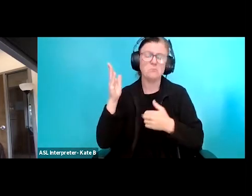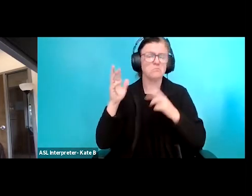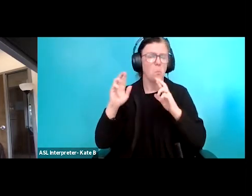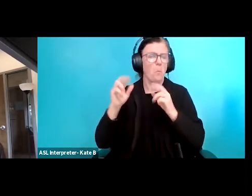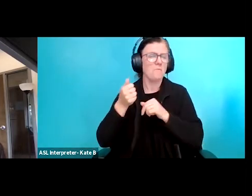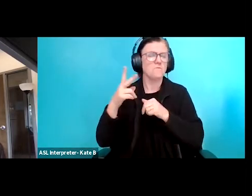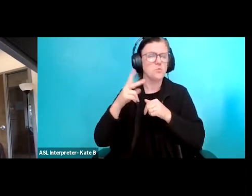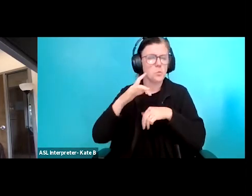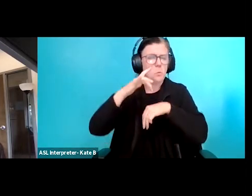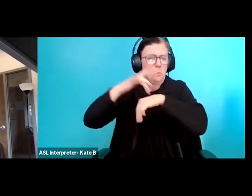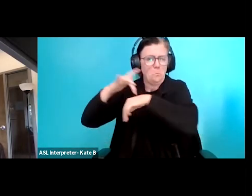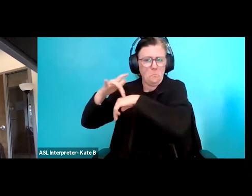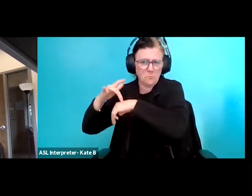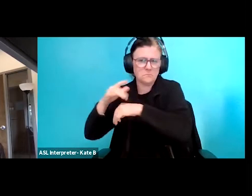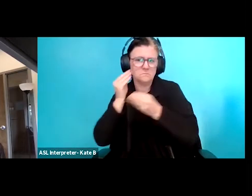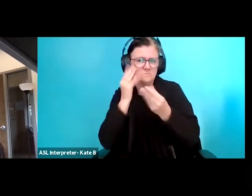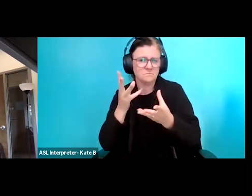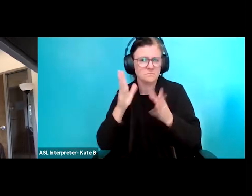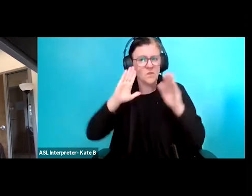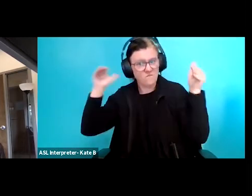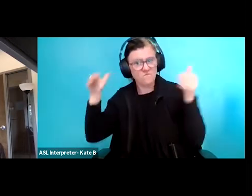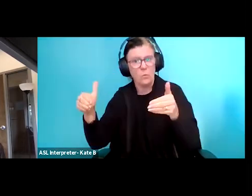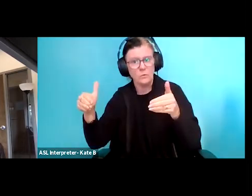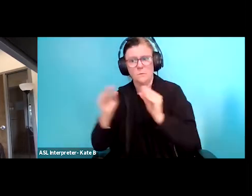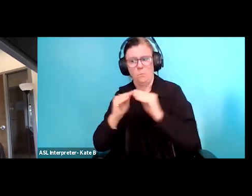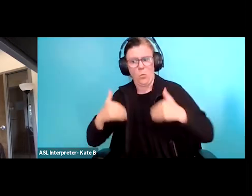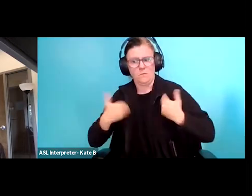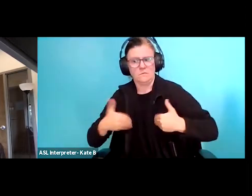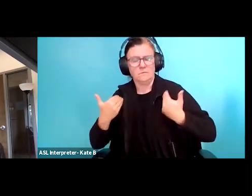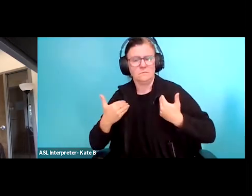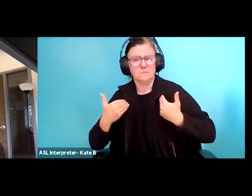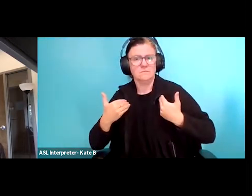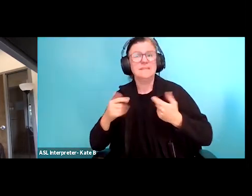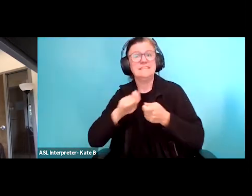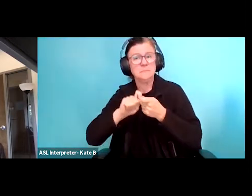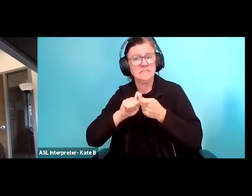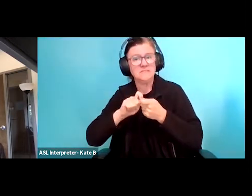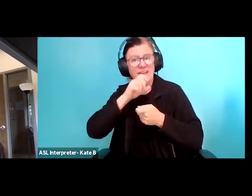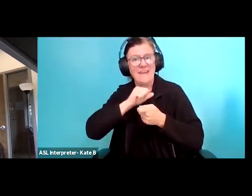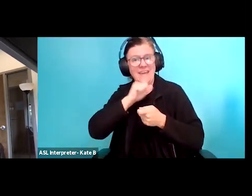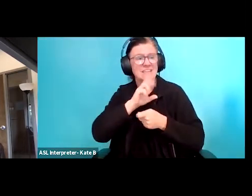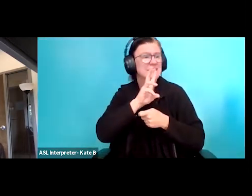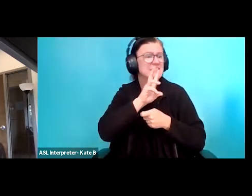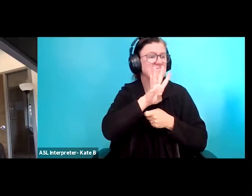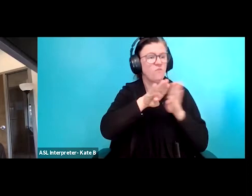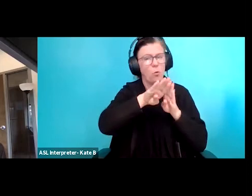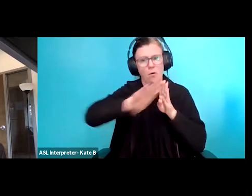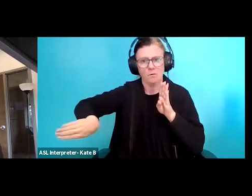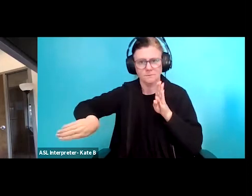findings for you again focusing on adults 18 to 64 years of age with disabilities. Next slide please.